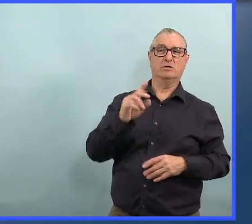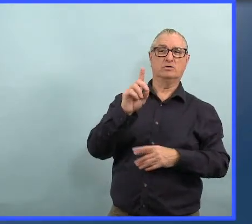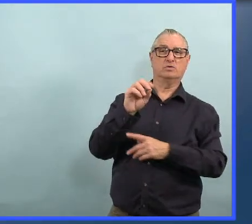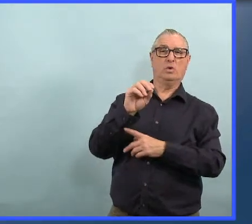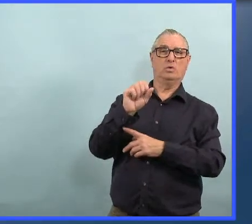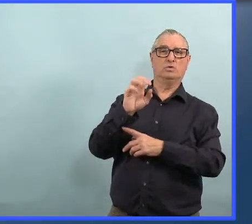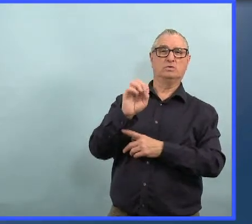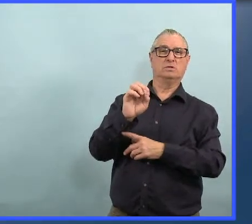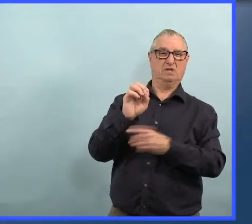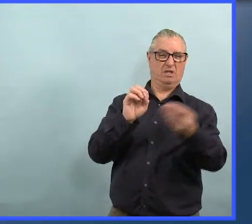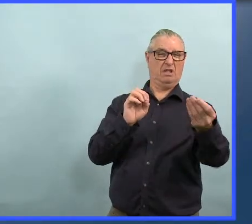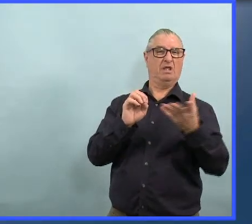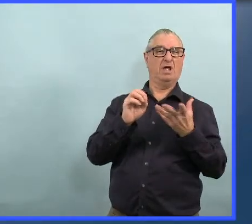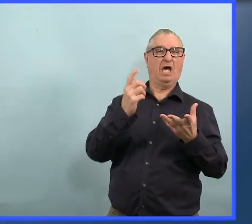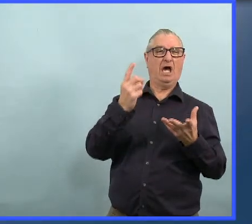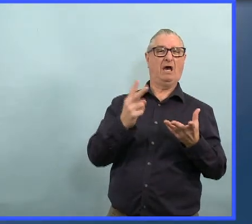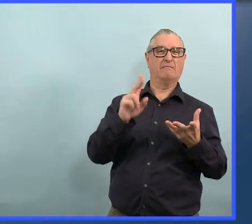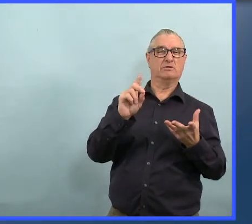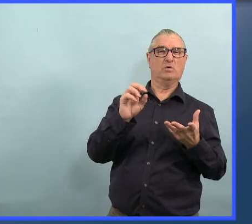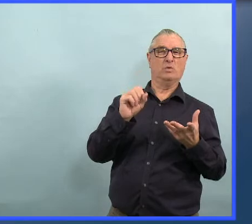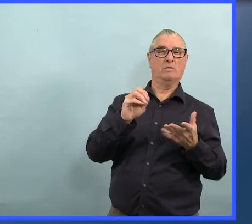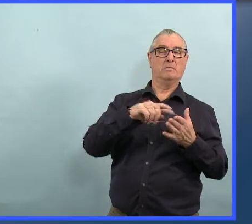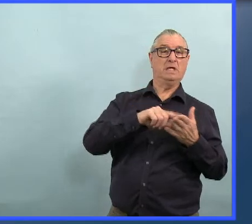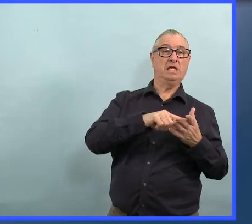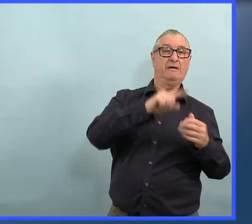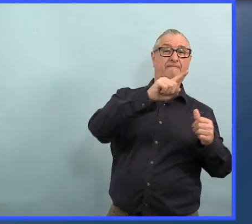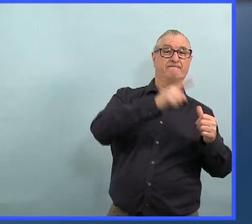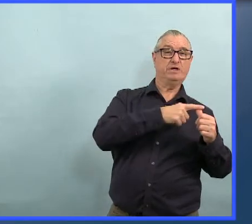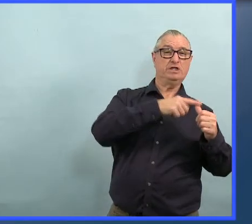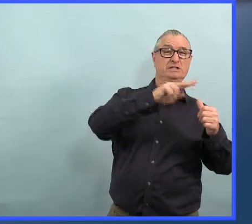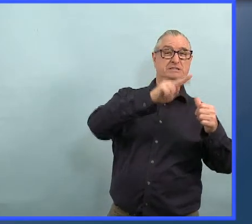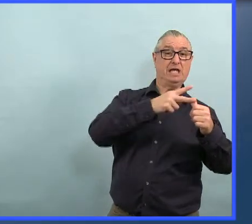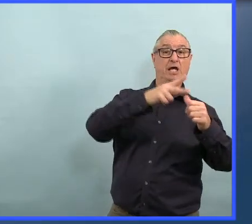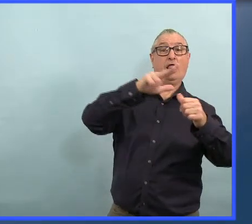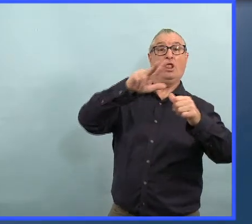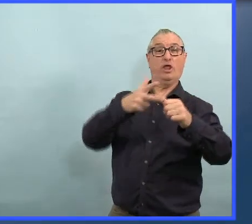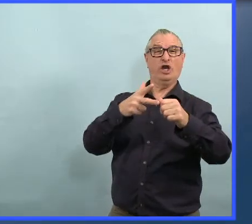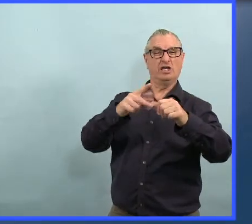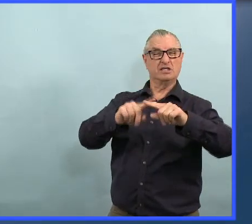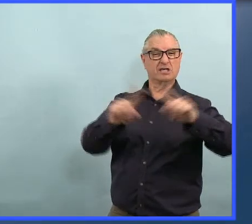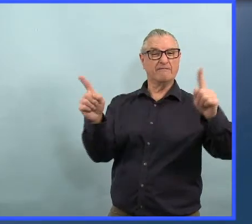first two doses because as far as i know that the first two i received were considered full doses